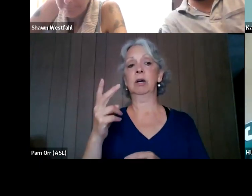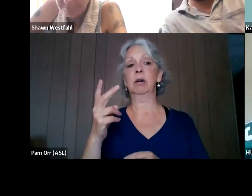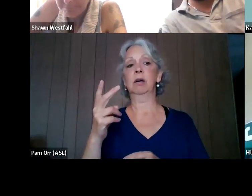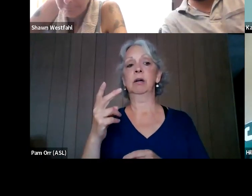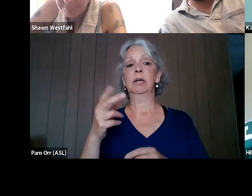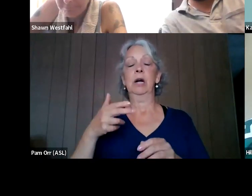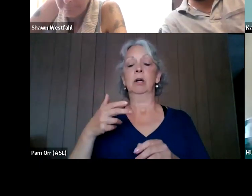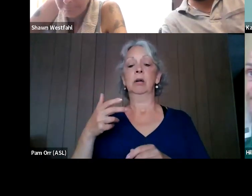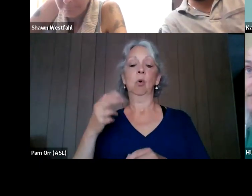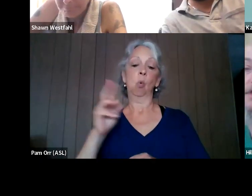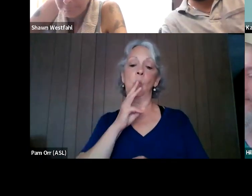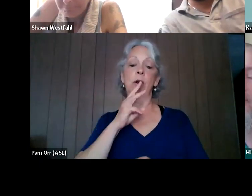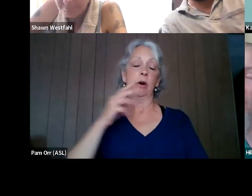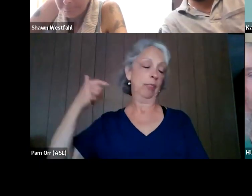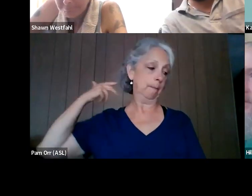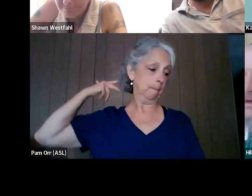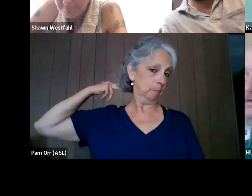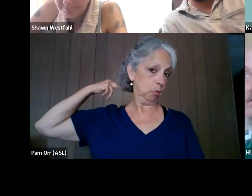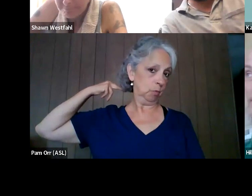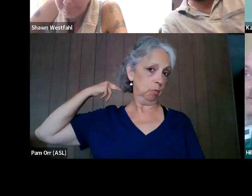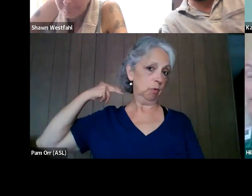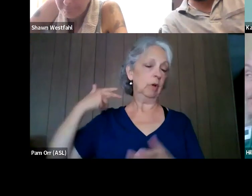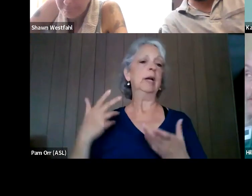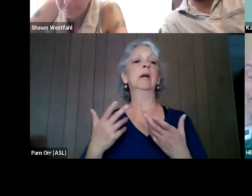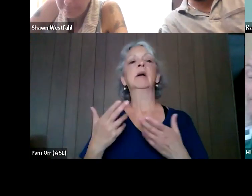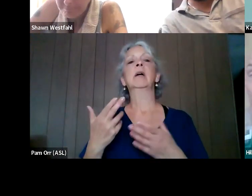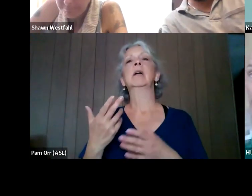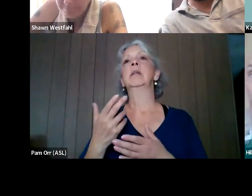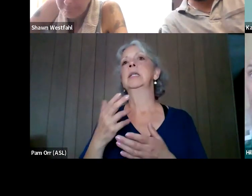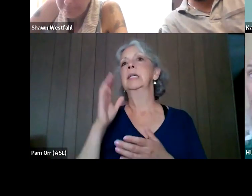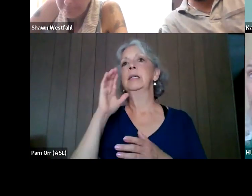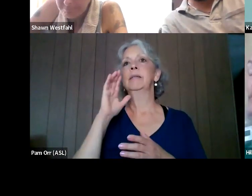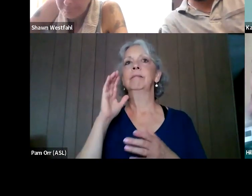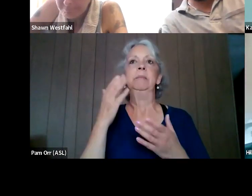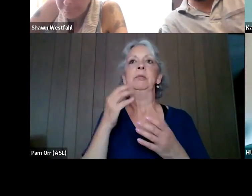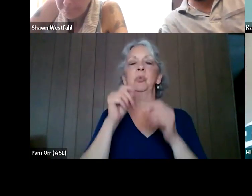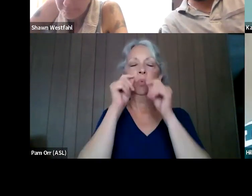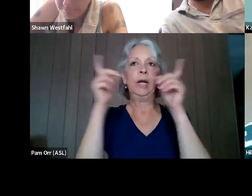when it's just xylazine after the Narcan, for some reason that just seems to wake people right up.